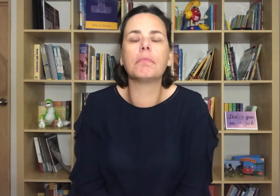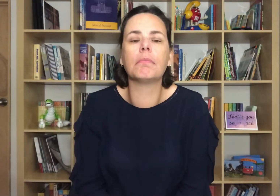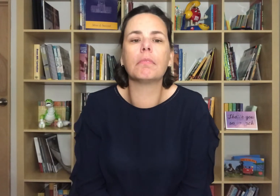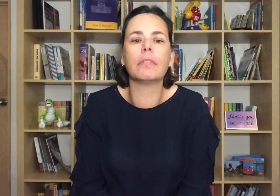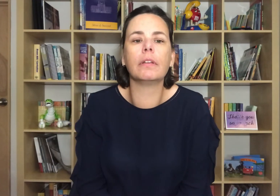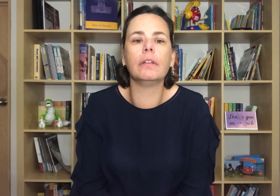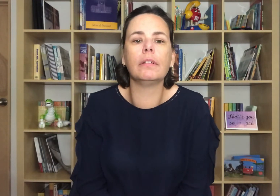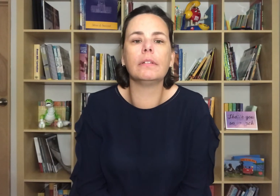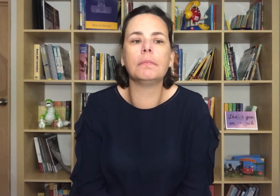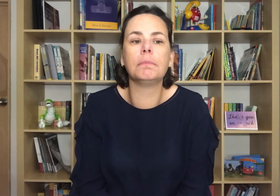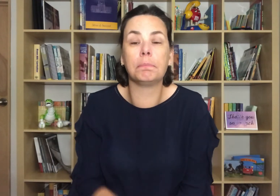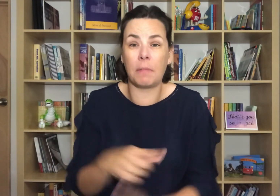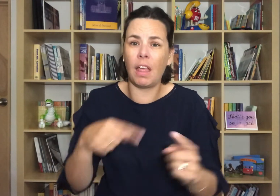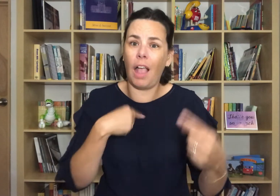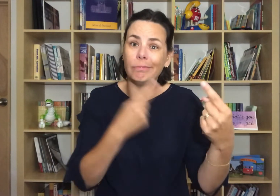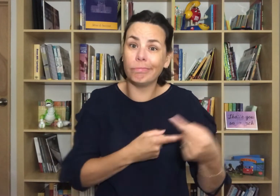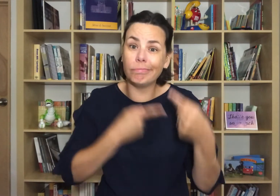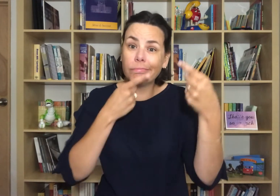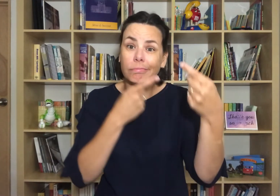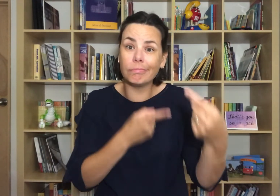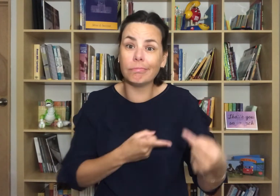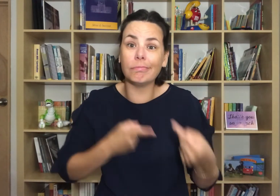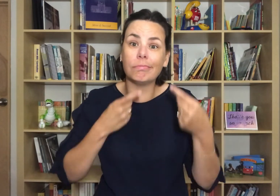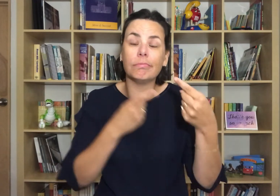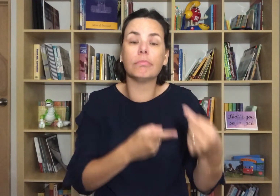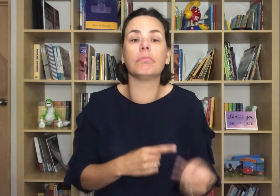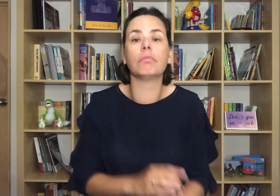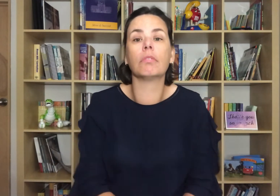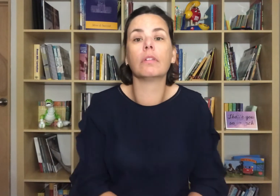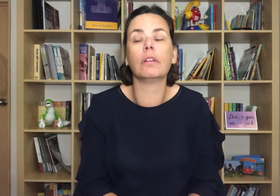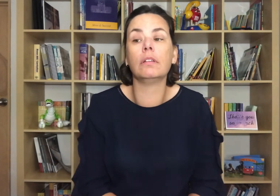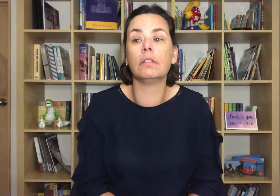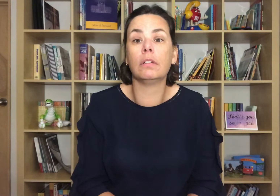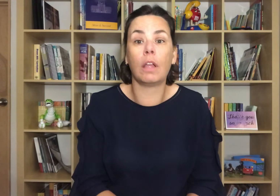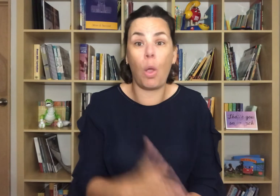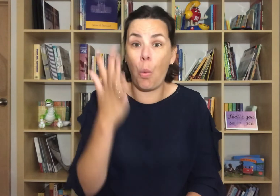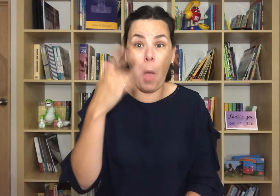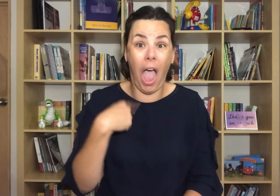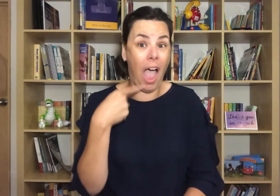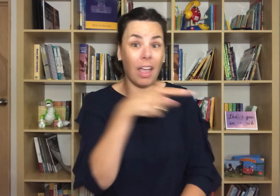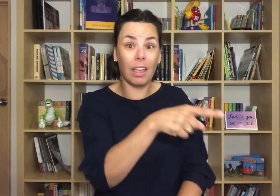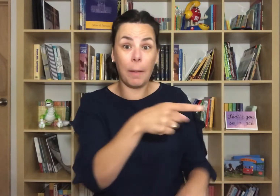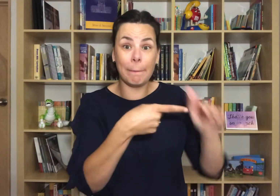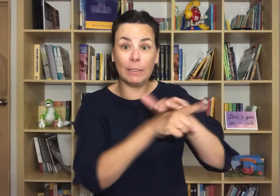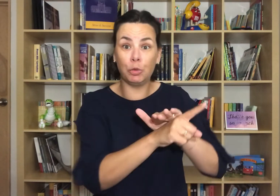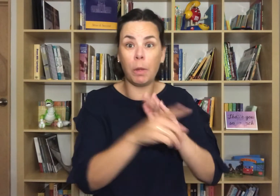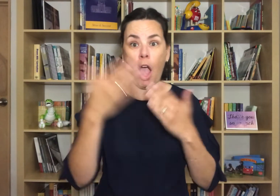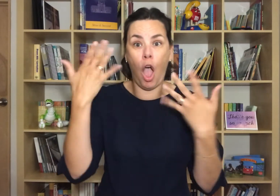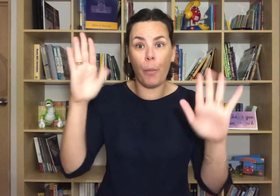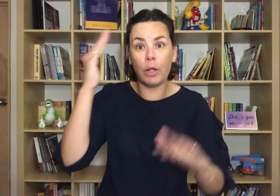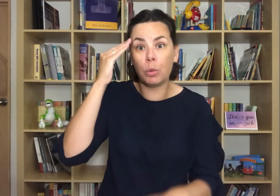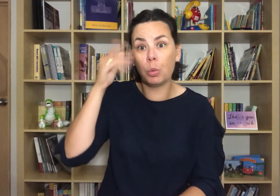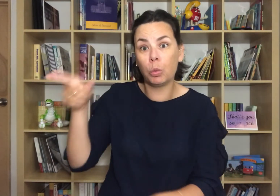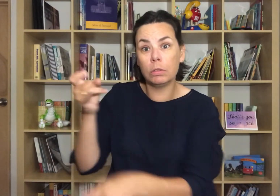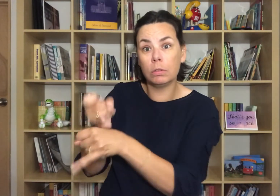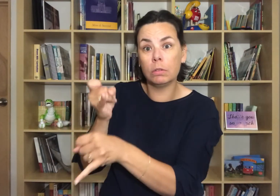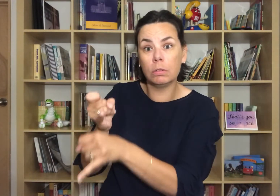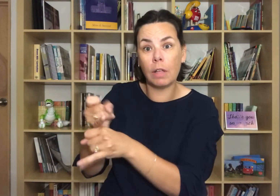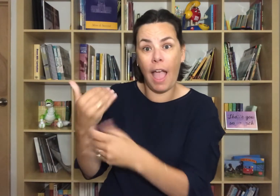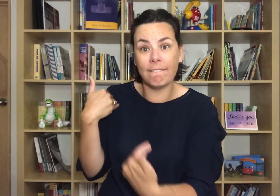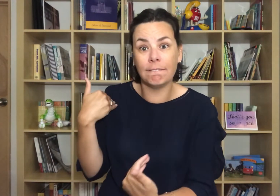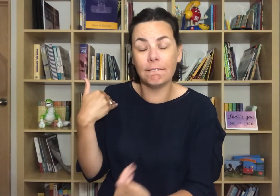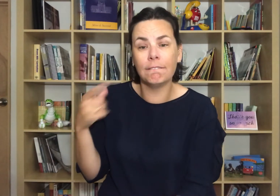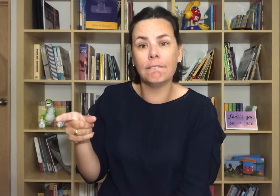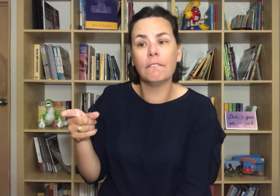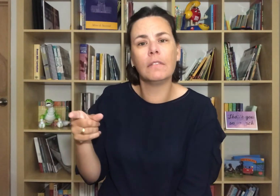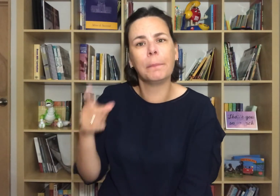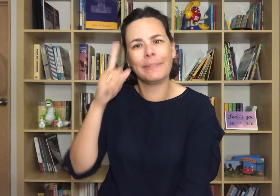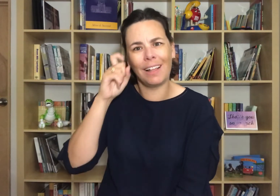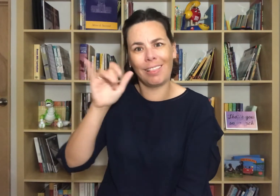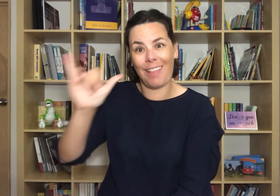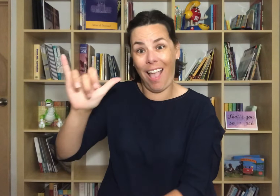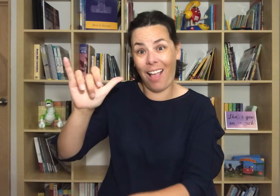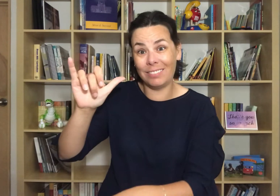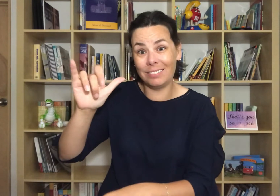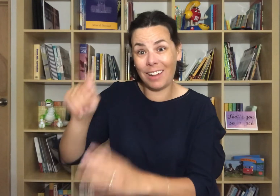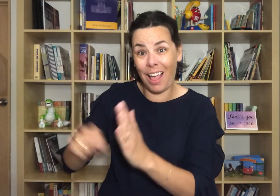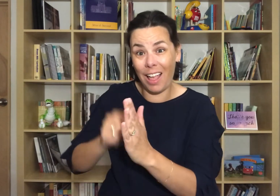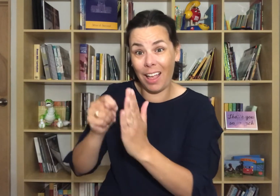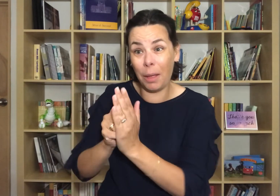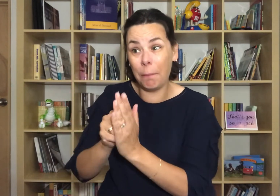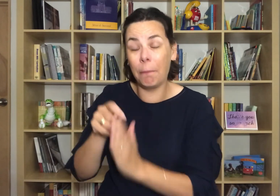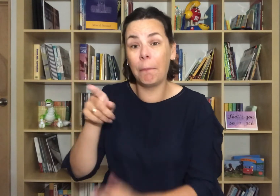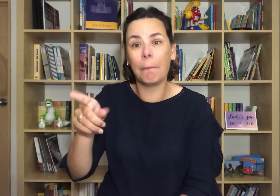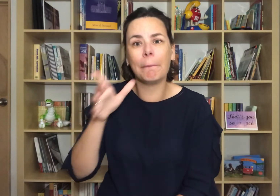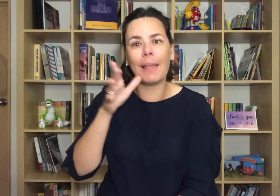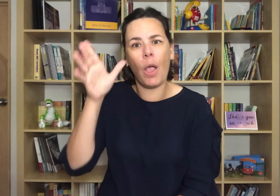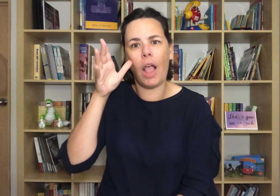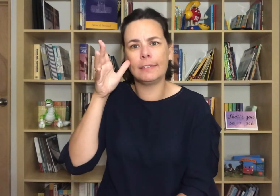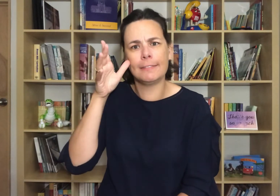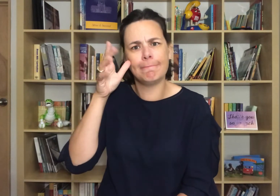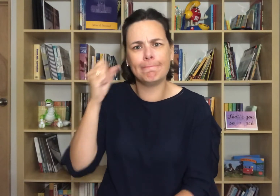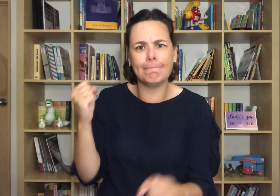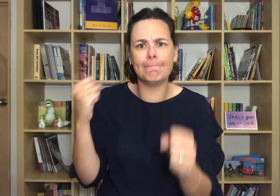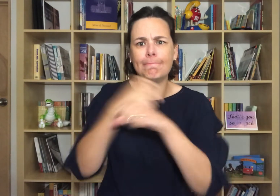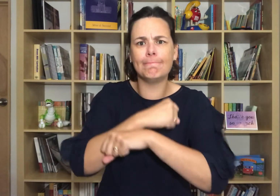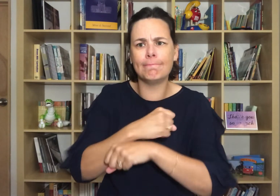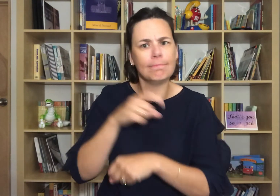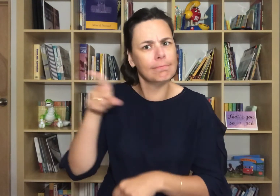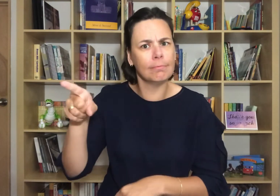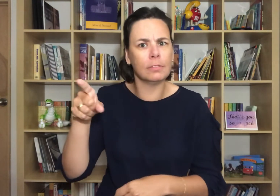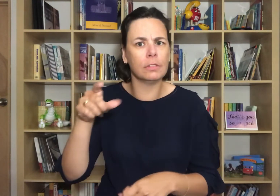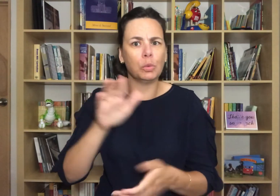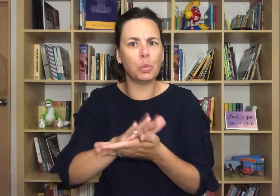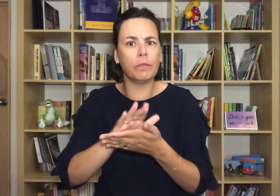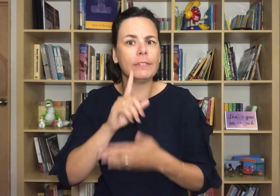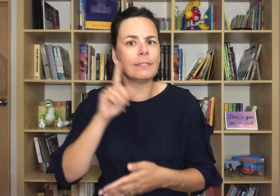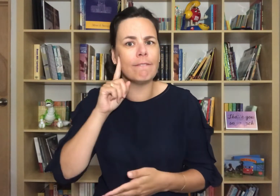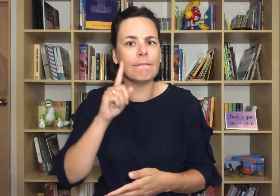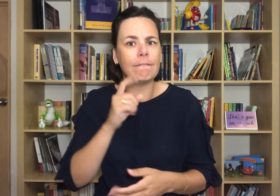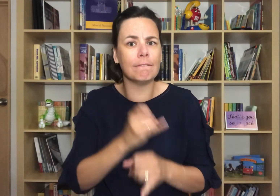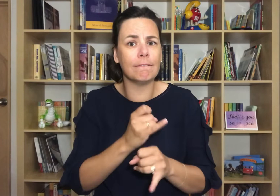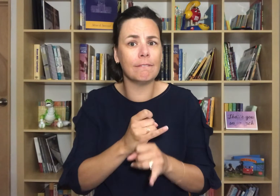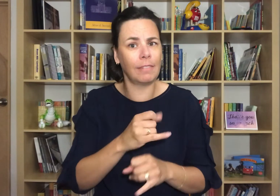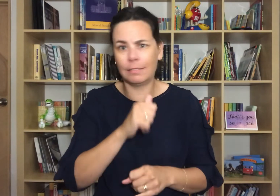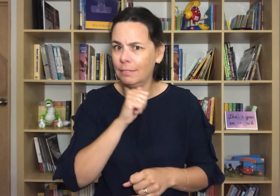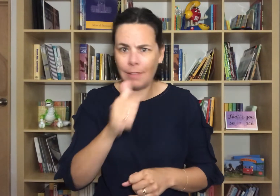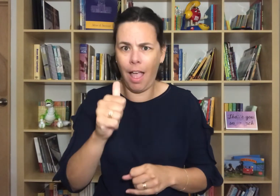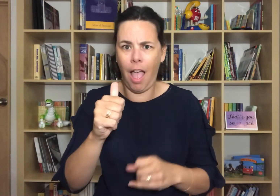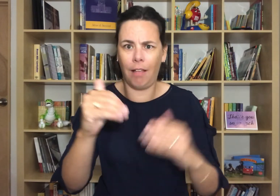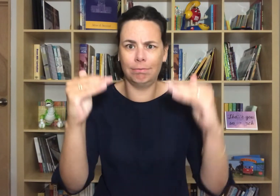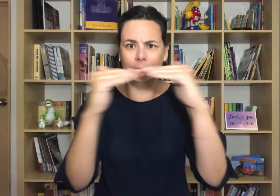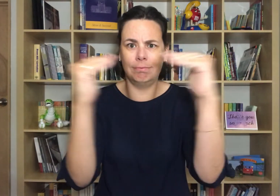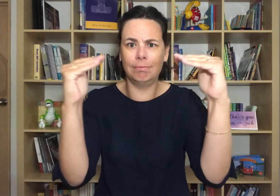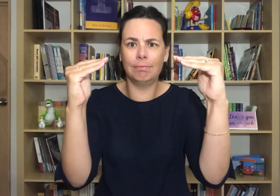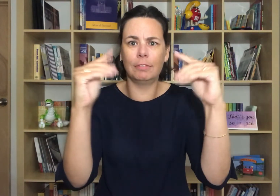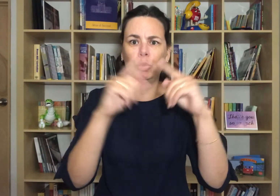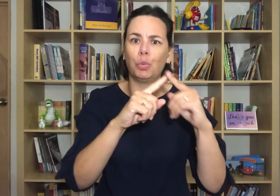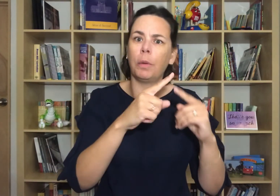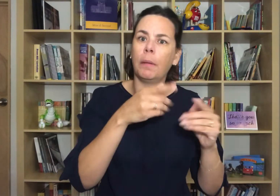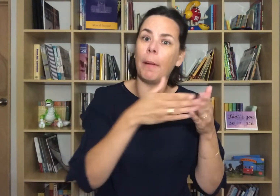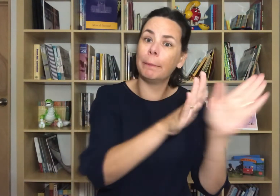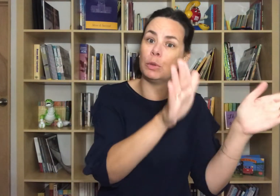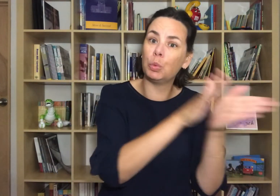I was mainstreamed because at the time, my parents fought the school for the Deaf when they did not match